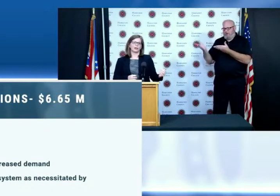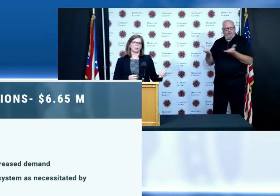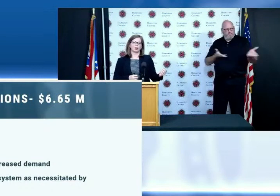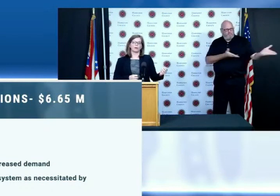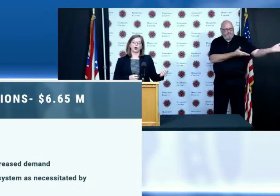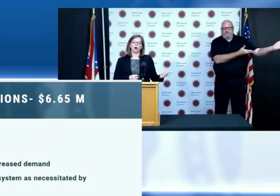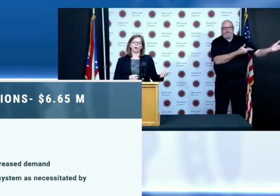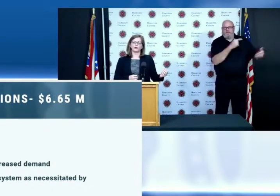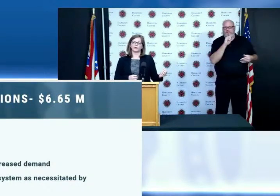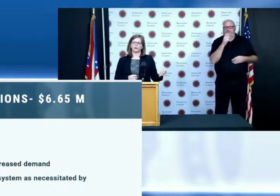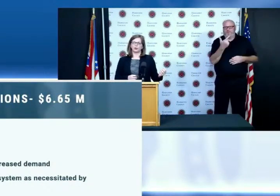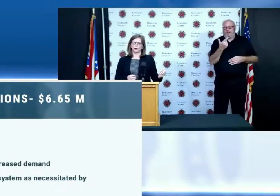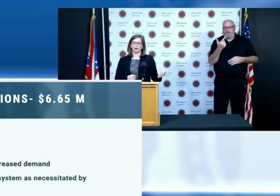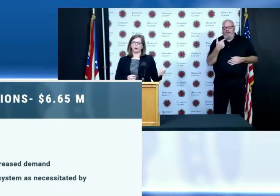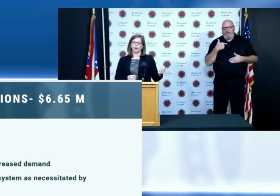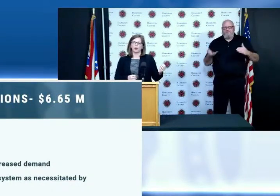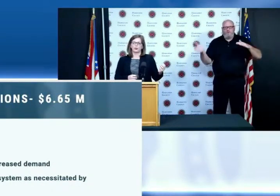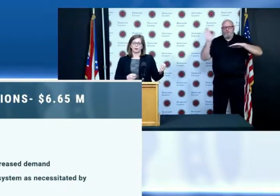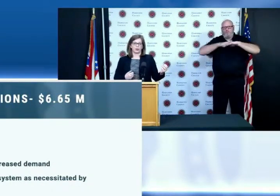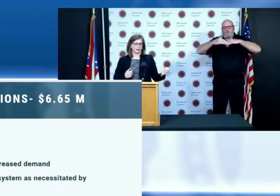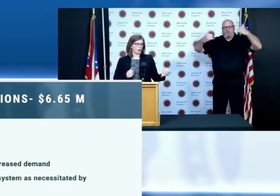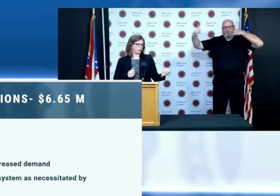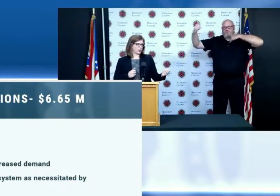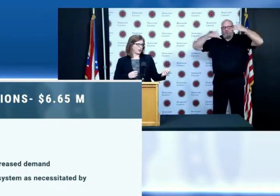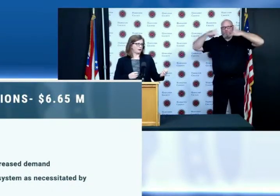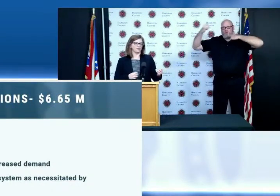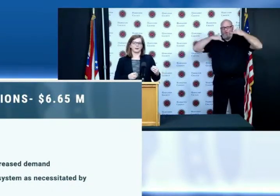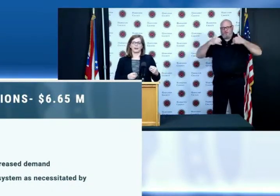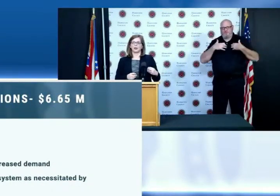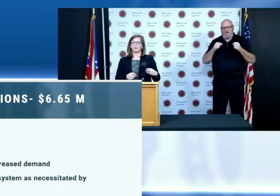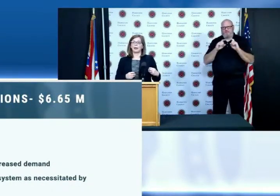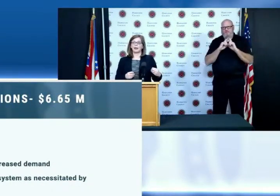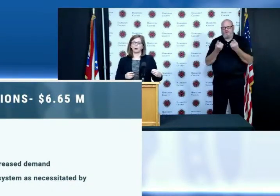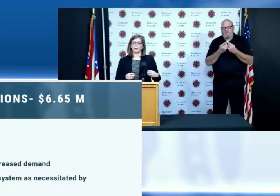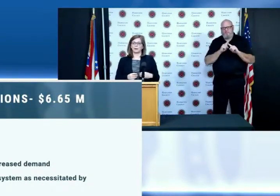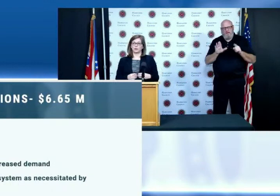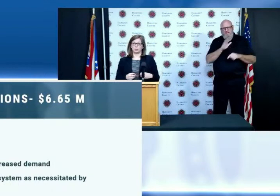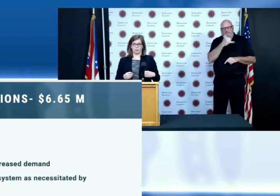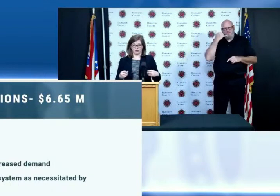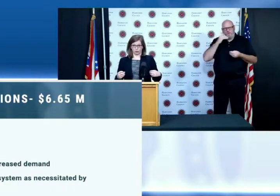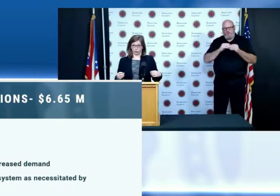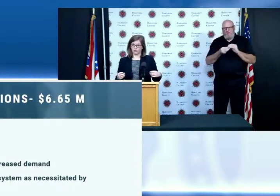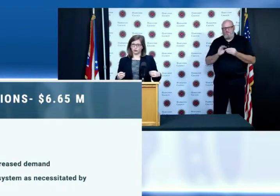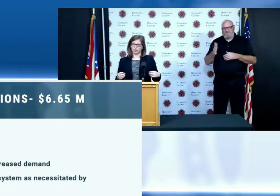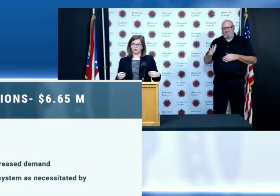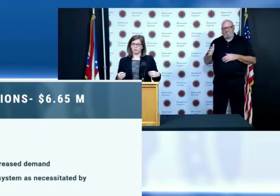number of calls to their to their phone lines their bandwidth is being stretched to the limit